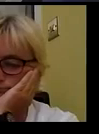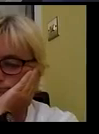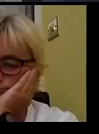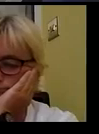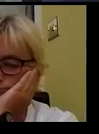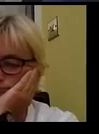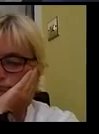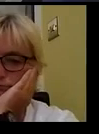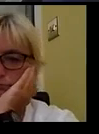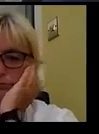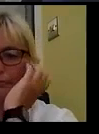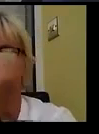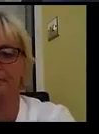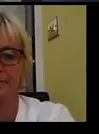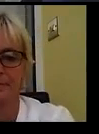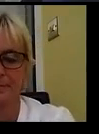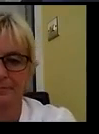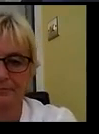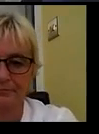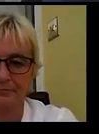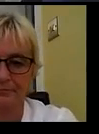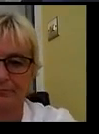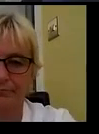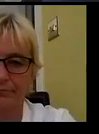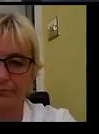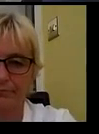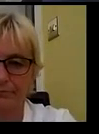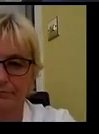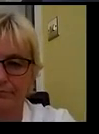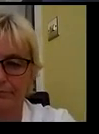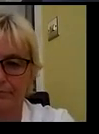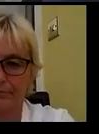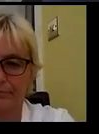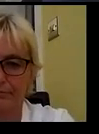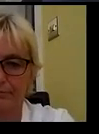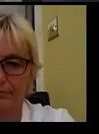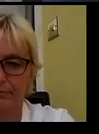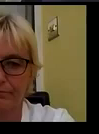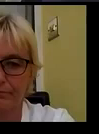importantly they're tests for every member and every rep in the Union to look at